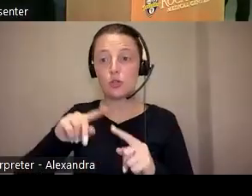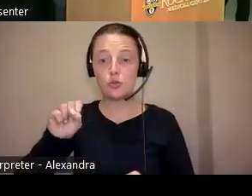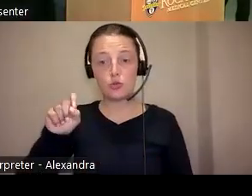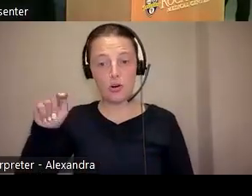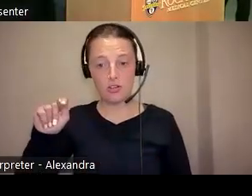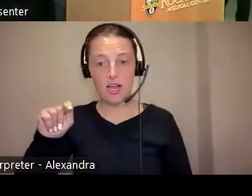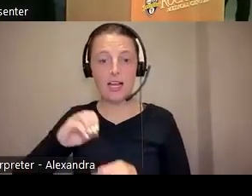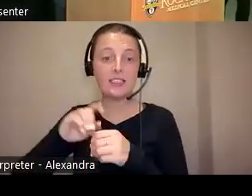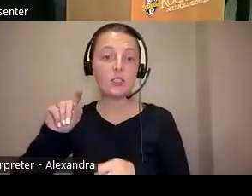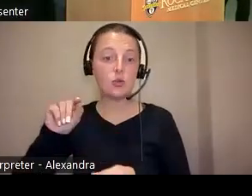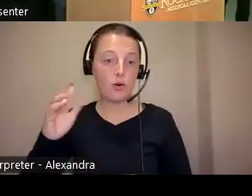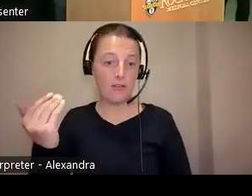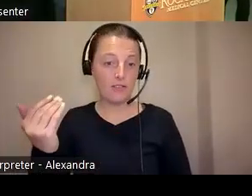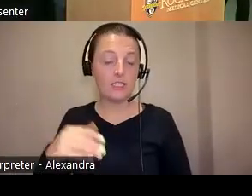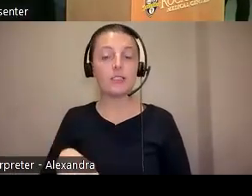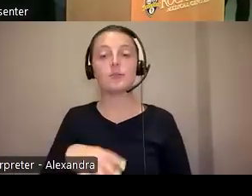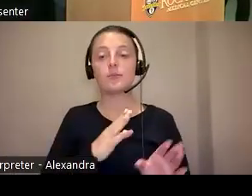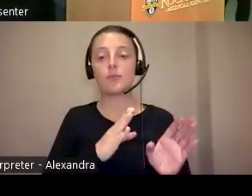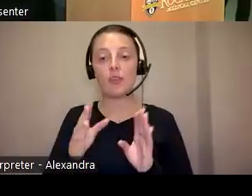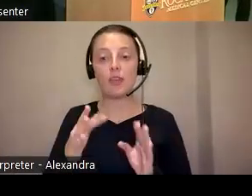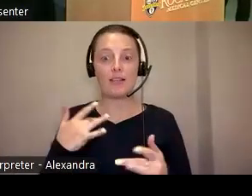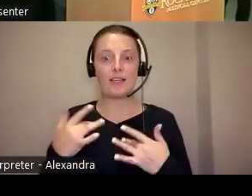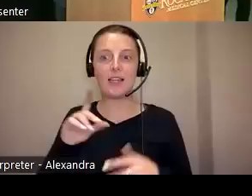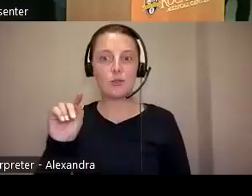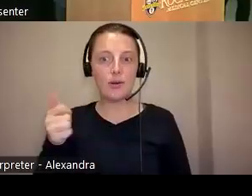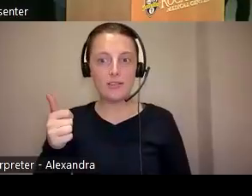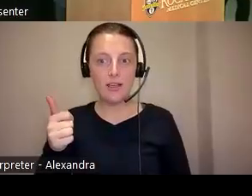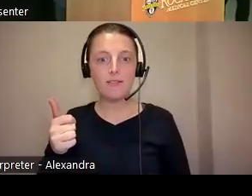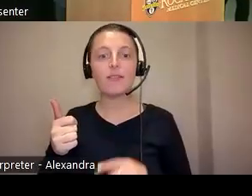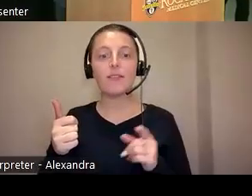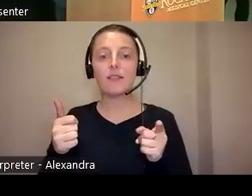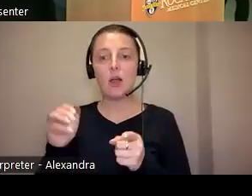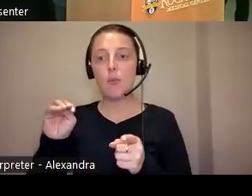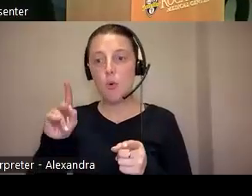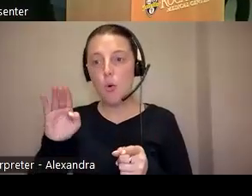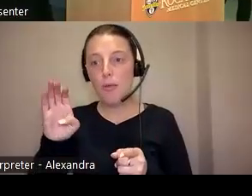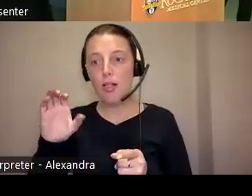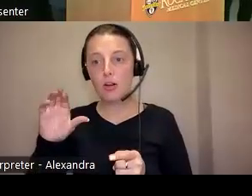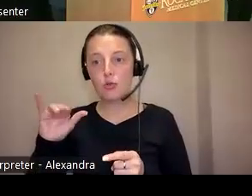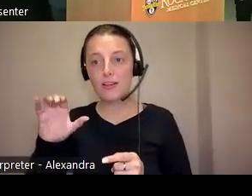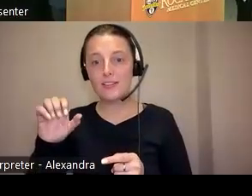Mobile Crisis has a full-time family advocate. Uh, we see community health workers, also individuals